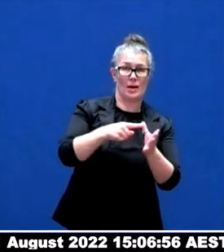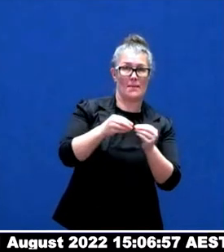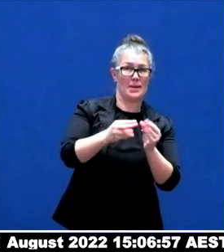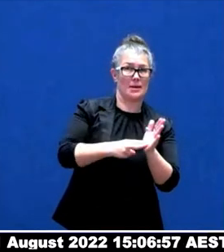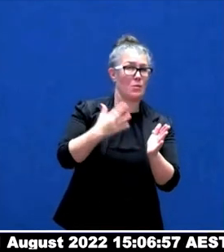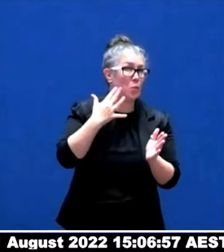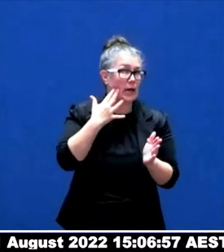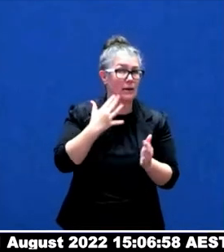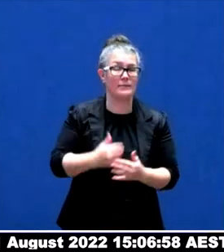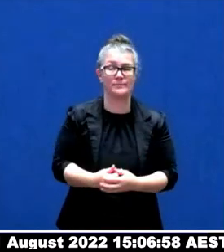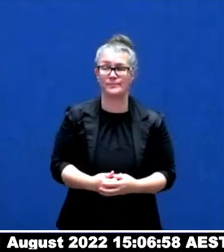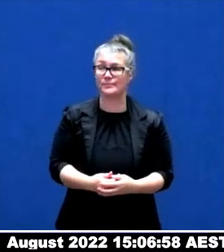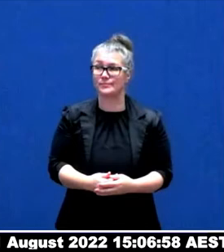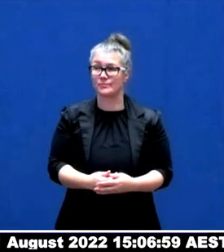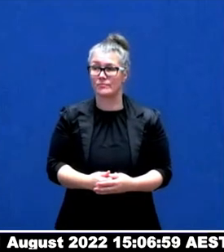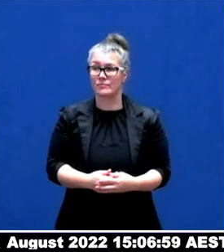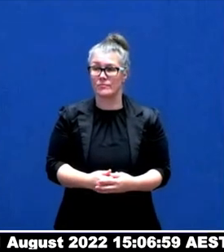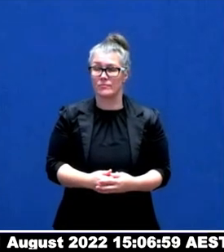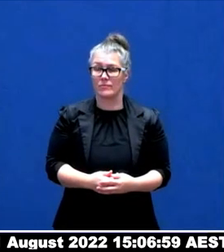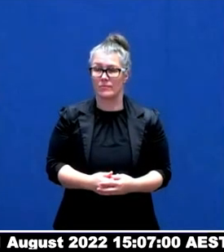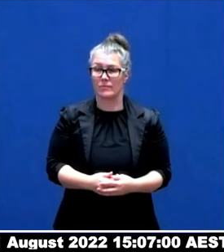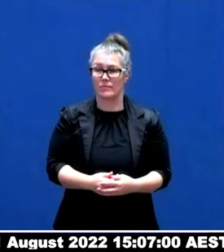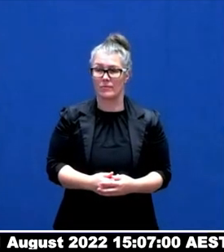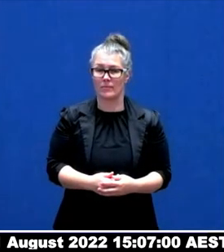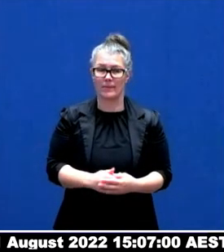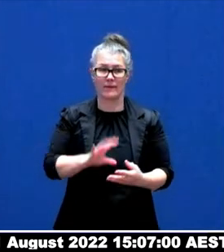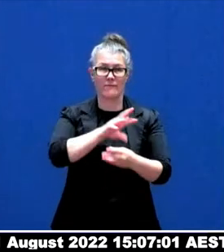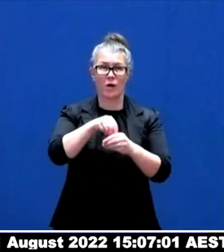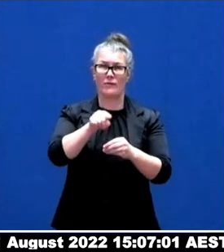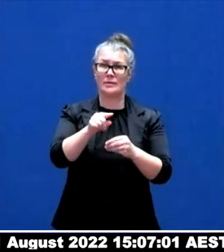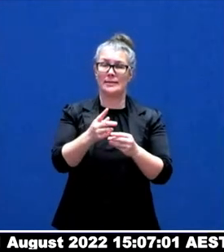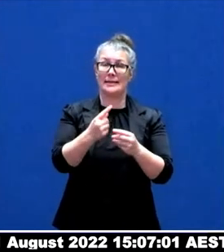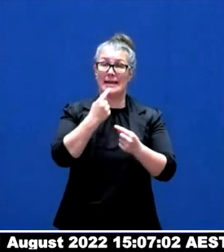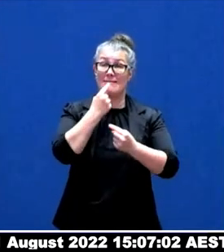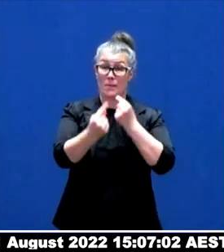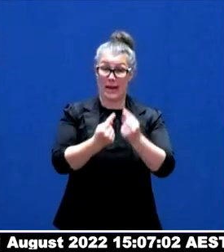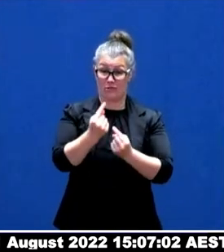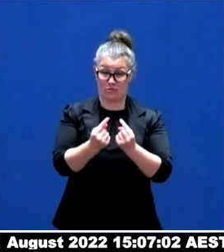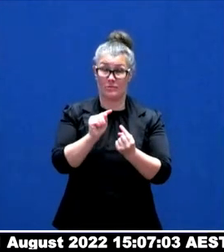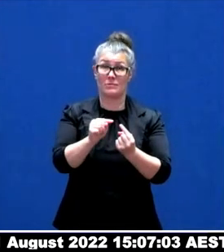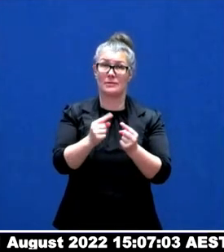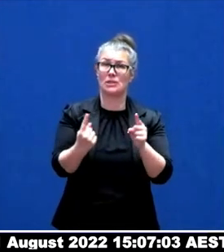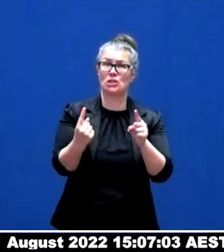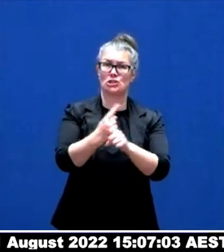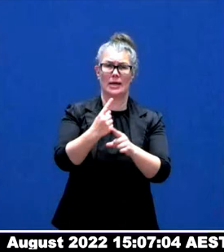Now, as part of that change to the information that the NDIA is capturing, will